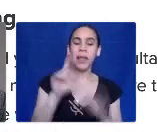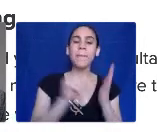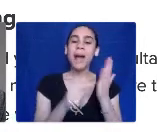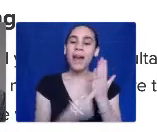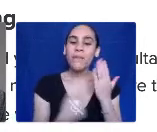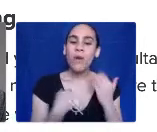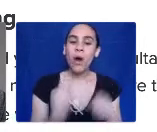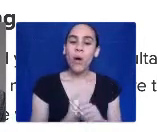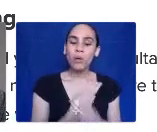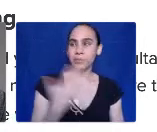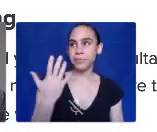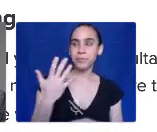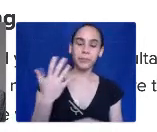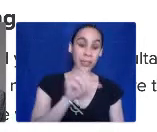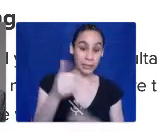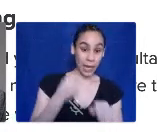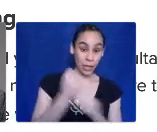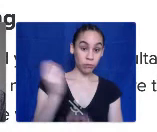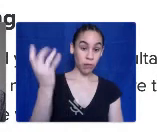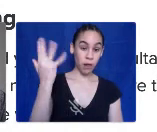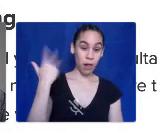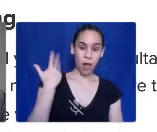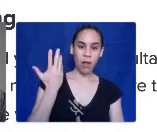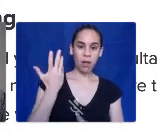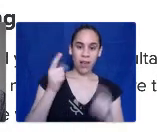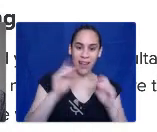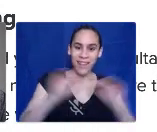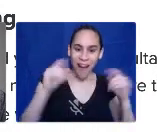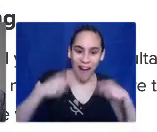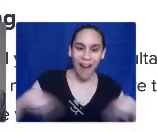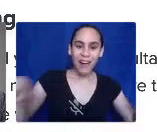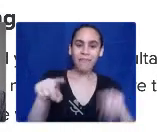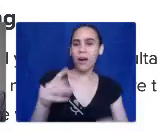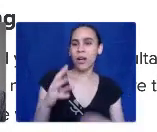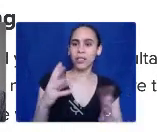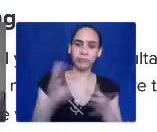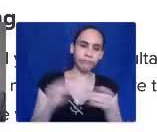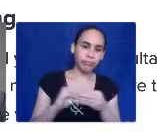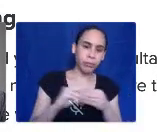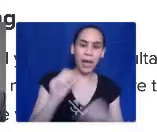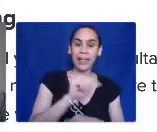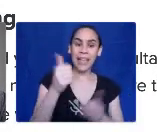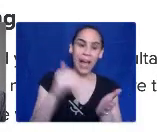10 years ago none of us were talking about 10 000 steps a day now all of us are talking about 10 000